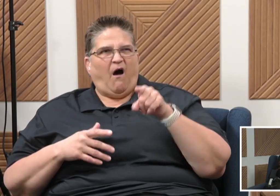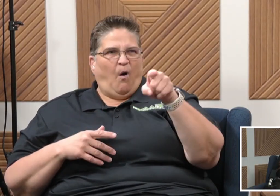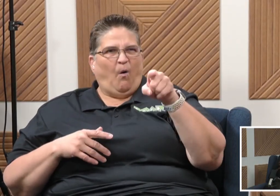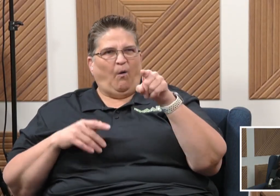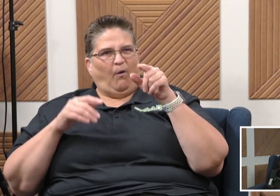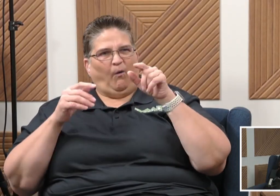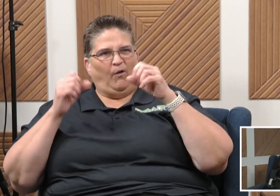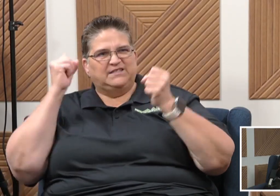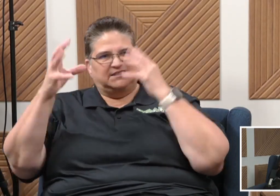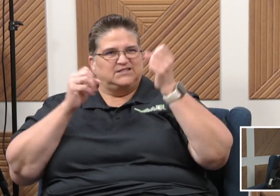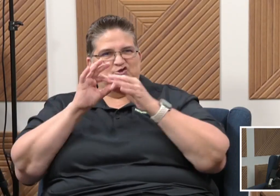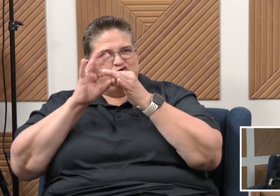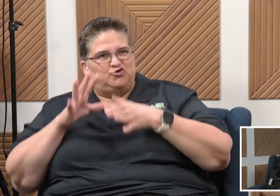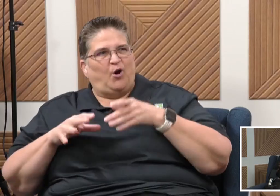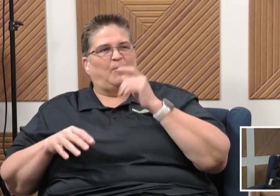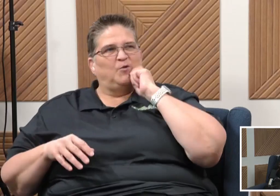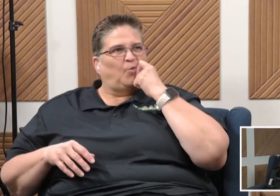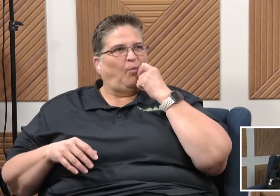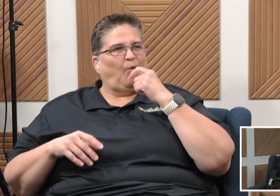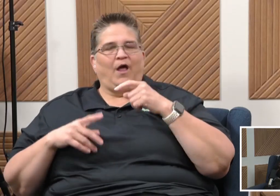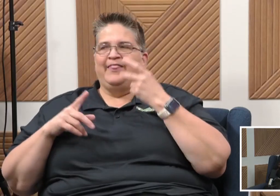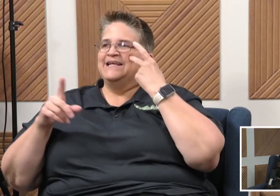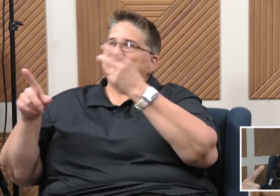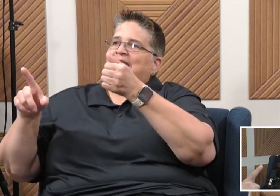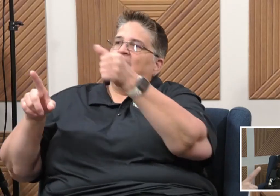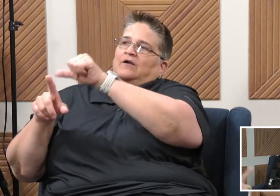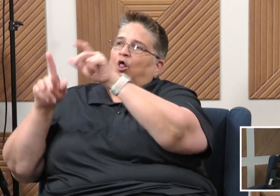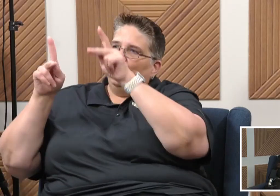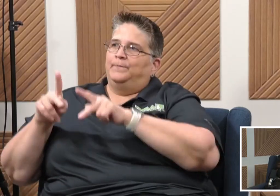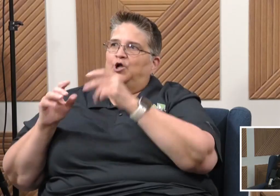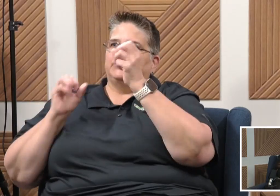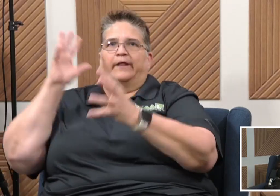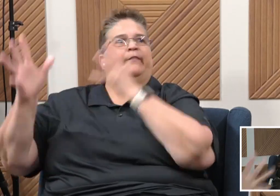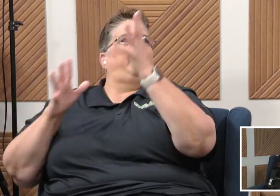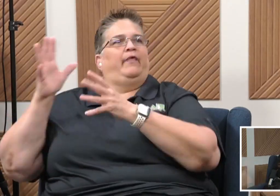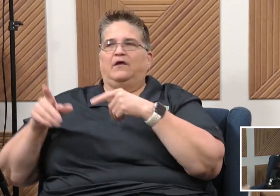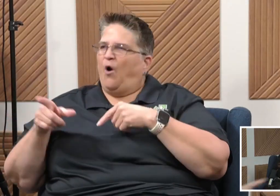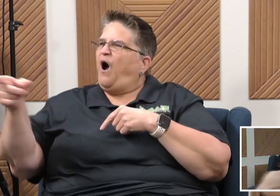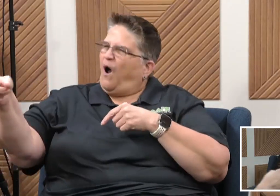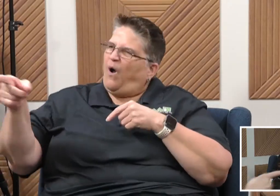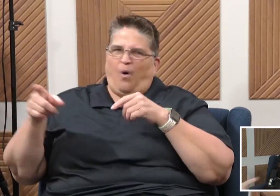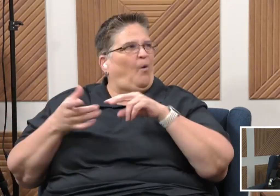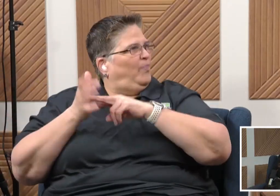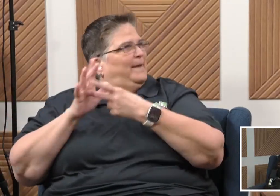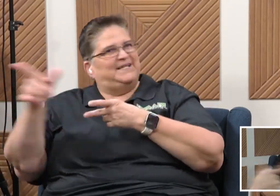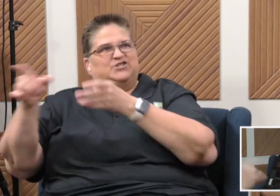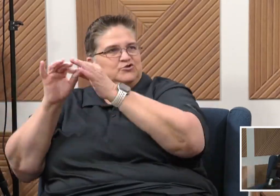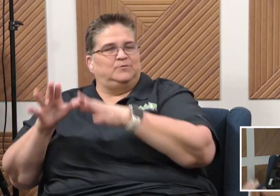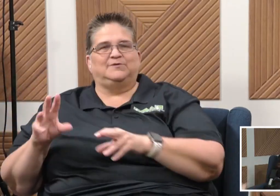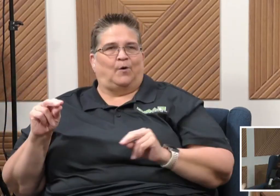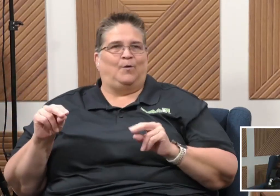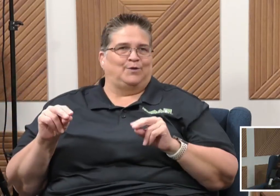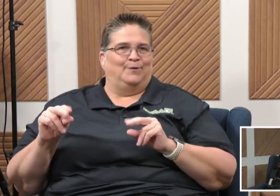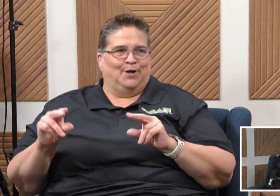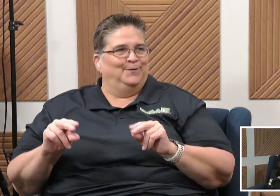And you're like, oh, sign language interpreters are so cool because they see, like, you see another person signing, and you're like, oh, that means that they're an interpreter.